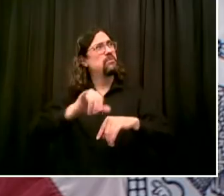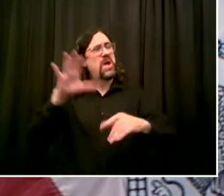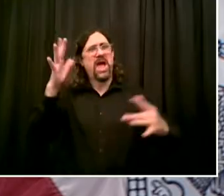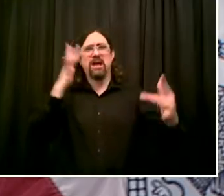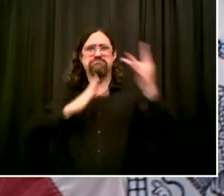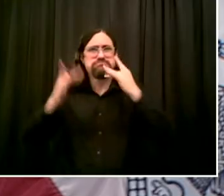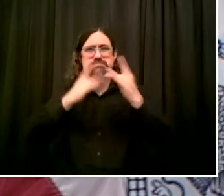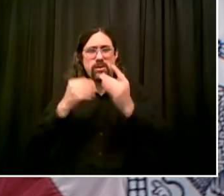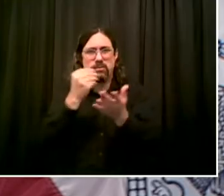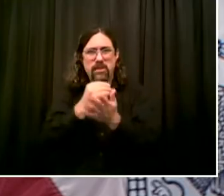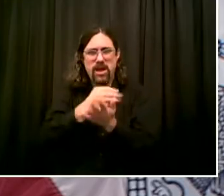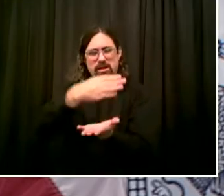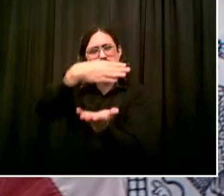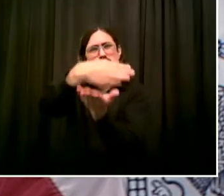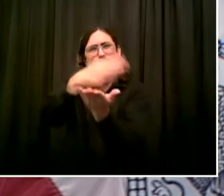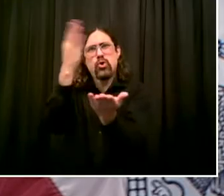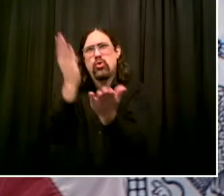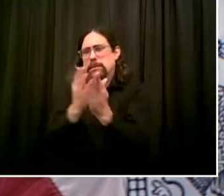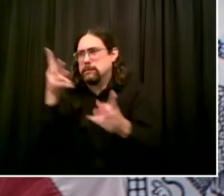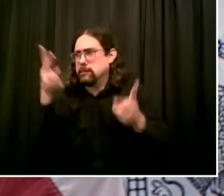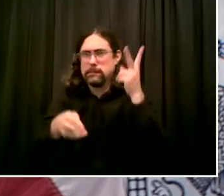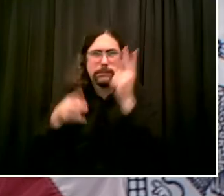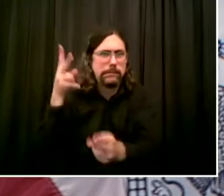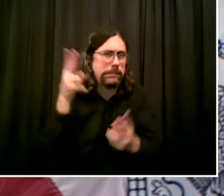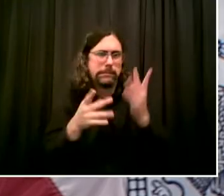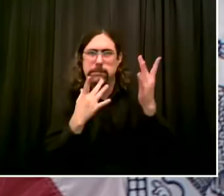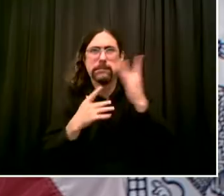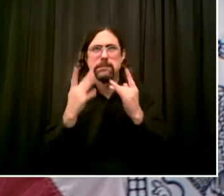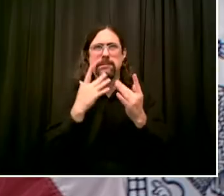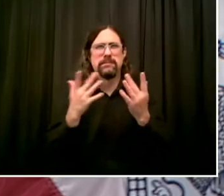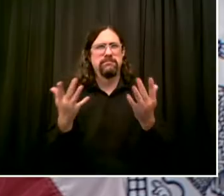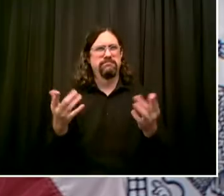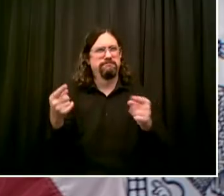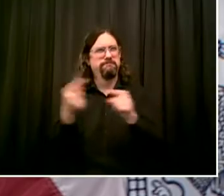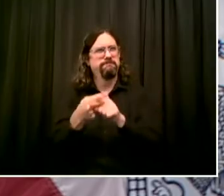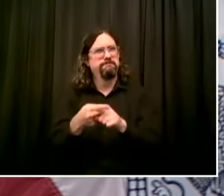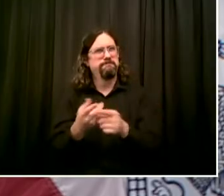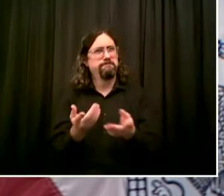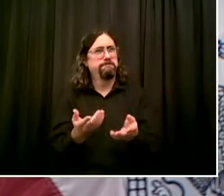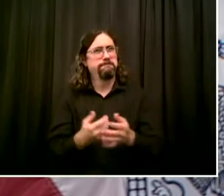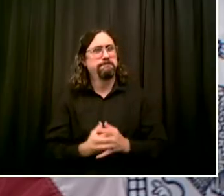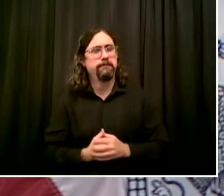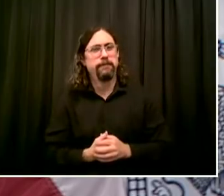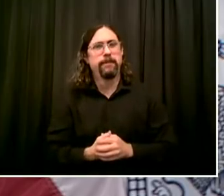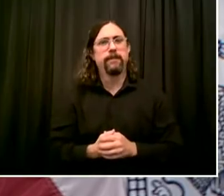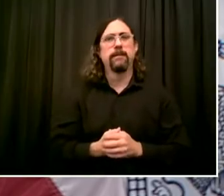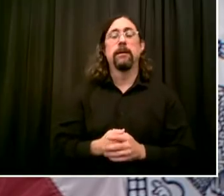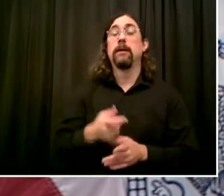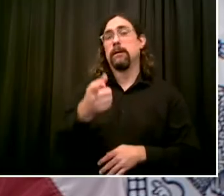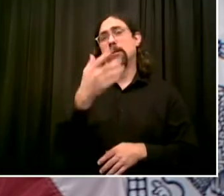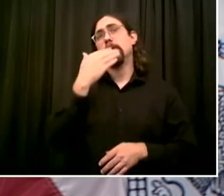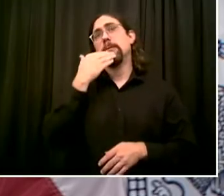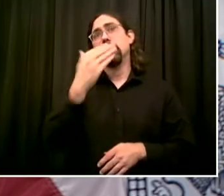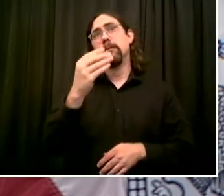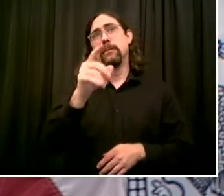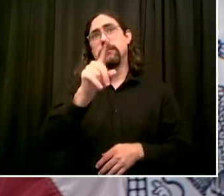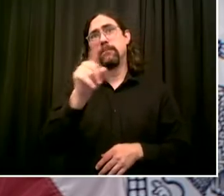THAT'S A VERY FAIR QUESTION . COMMUTER TAXWA S THERE FOR A LONG TIME IT WAS FAIR AND ASKING